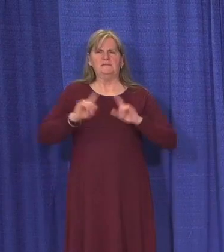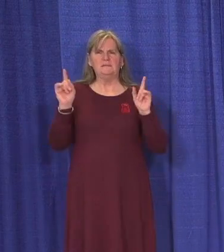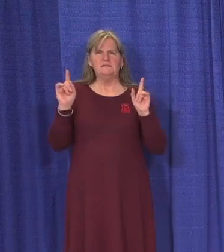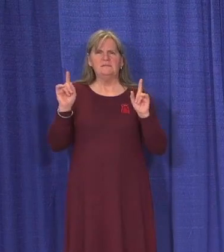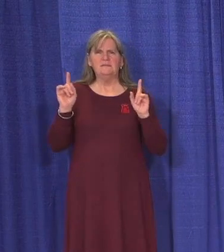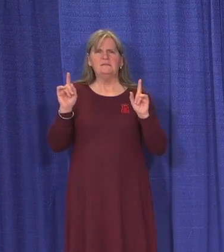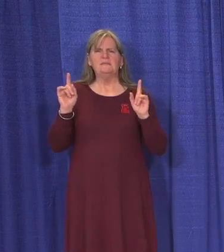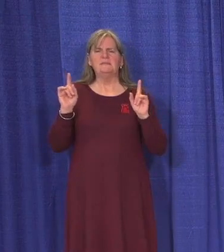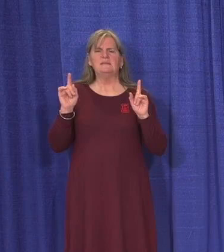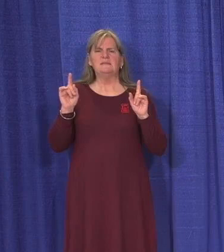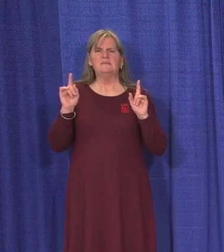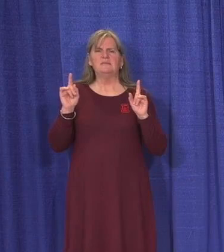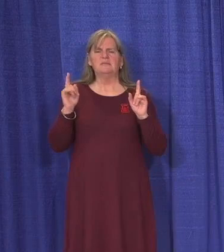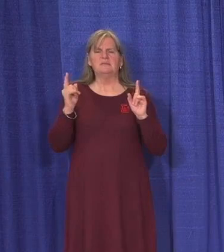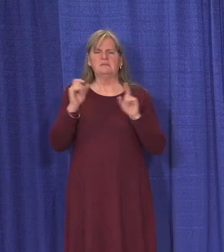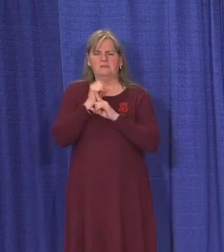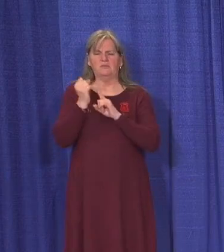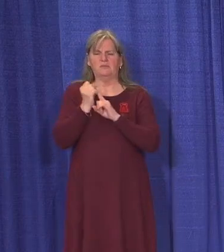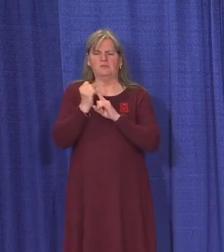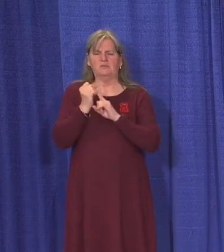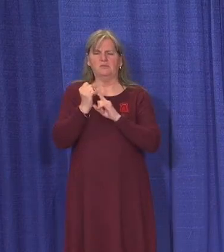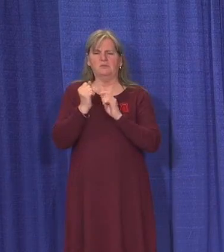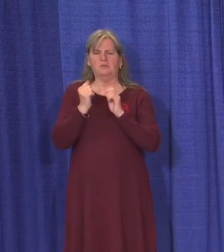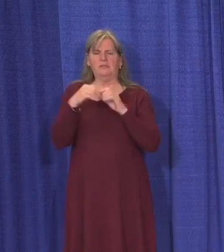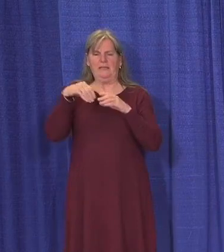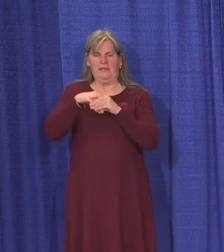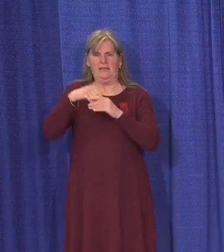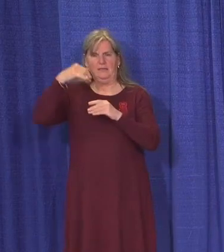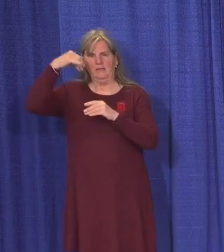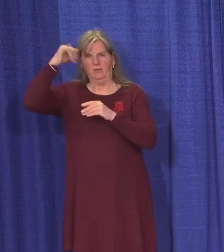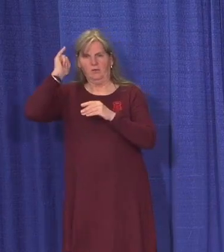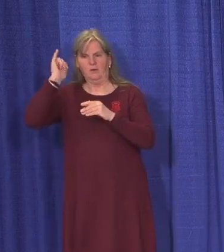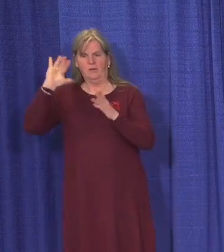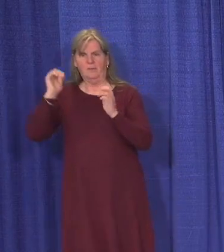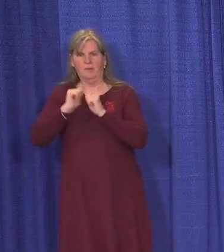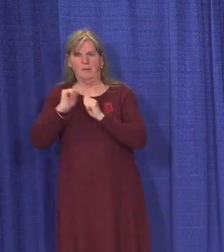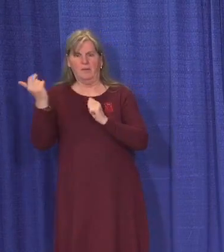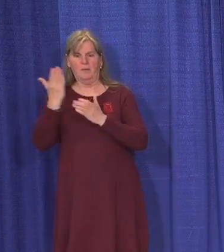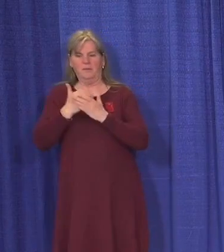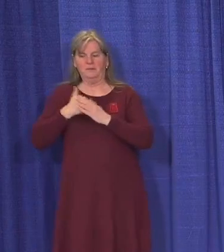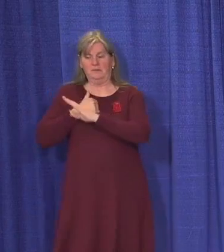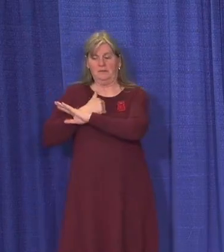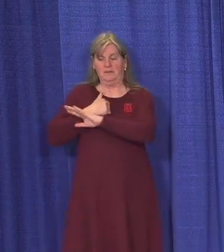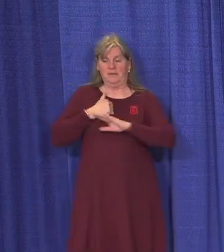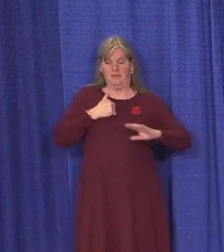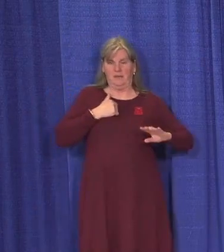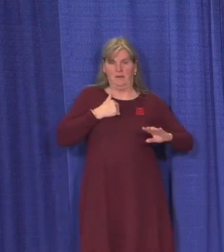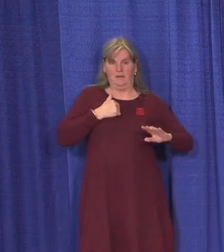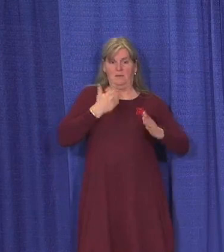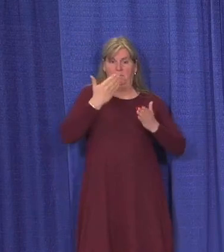how this process will work? Can you expand?